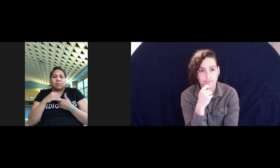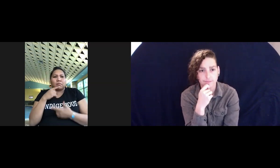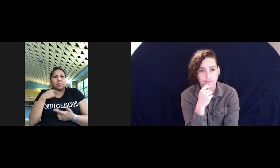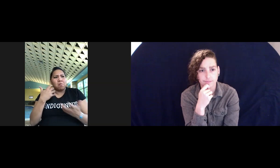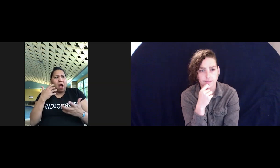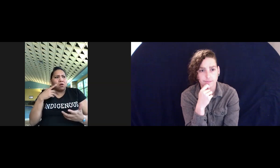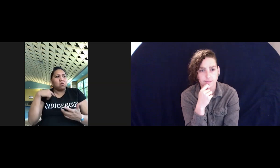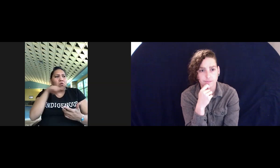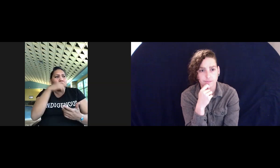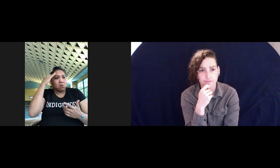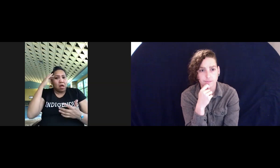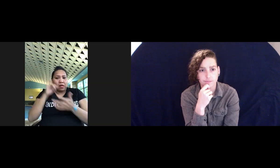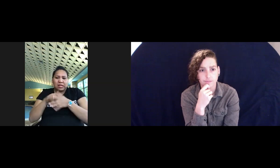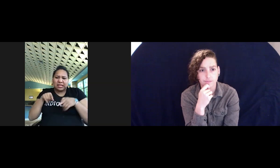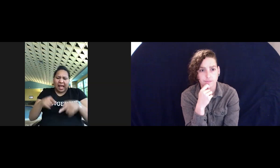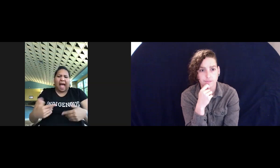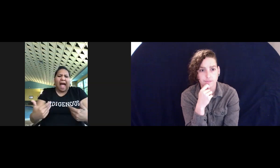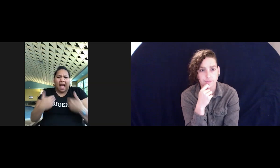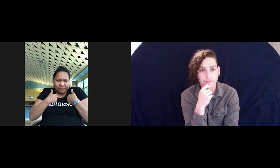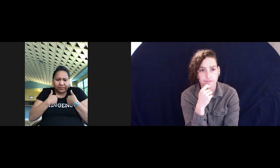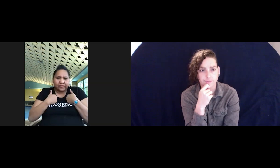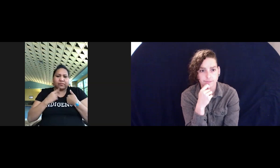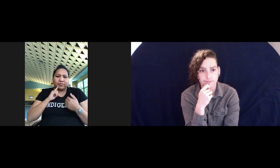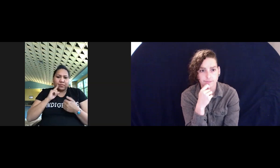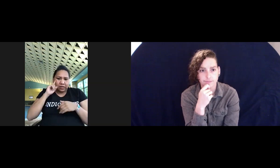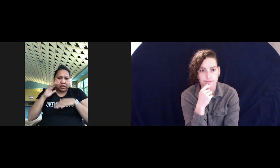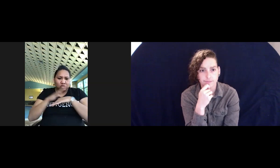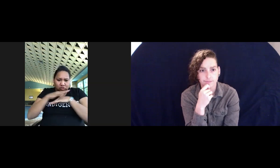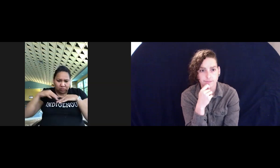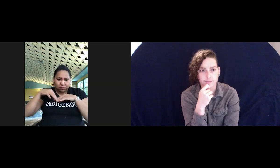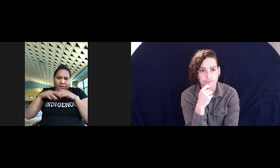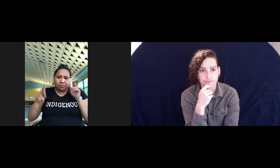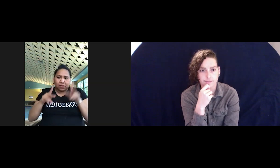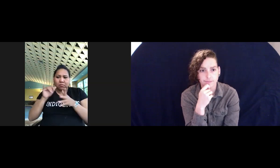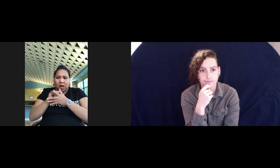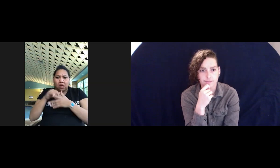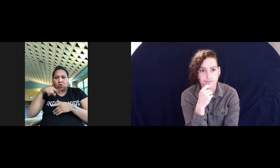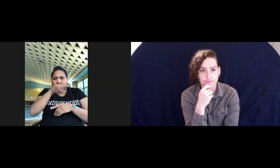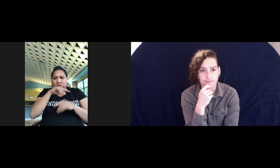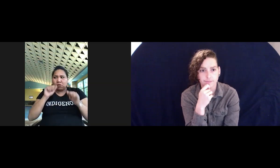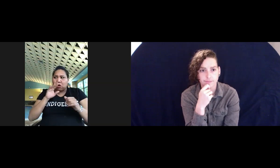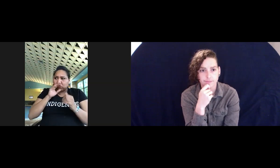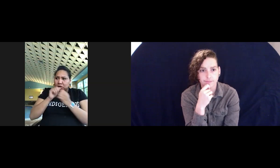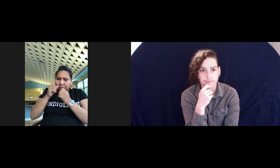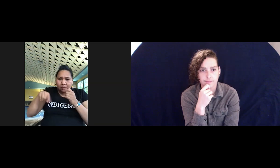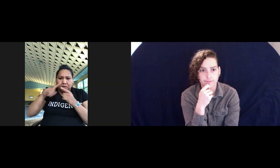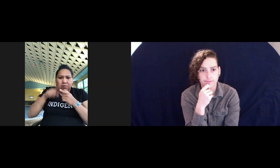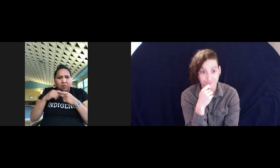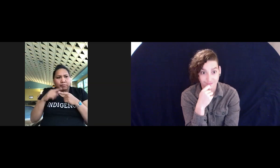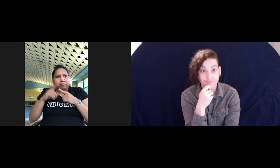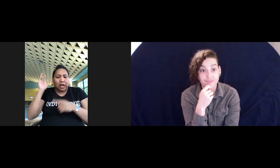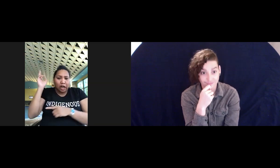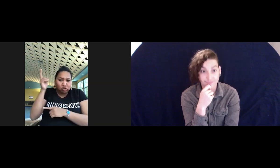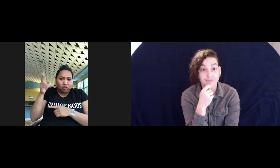Secondly I want them to know there is an indigenous Deaf population that they can talk to about